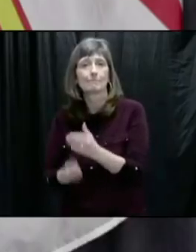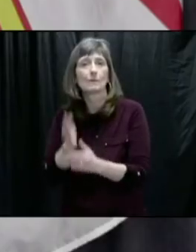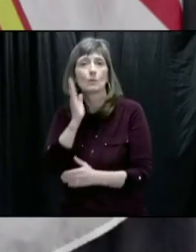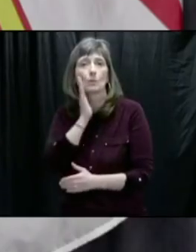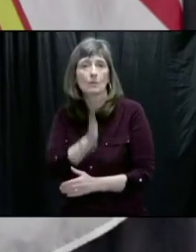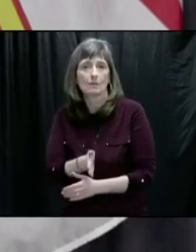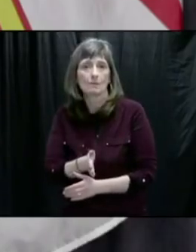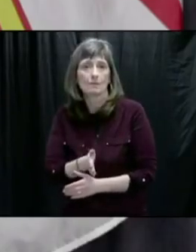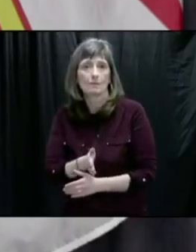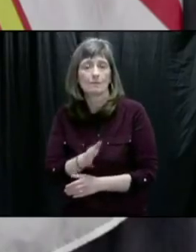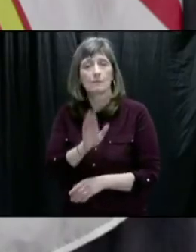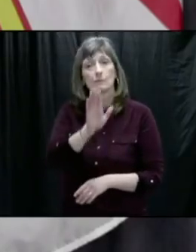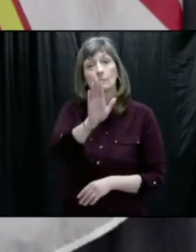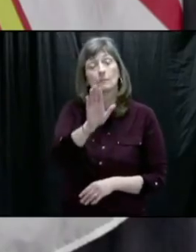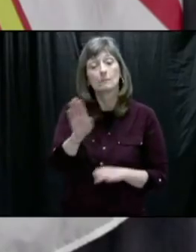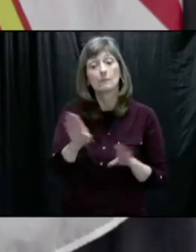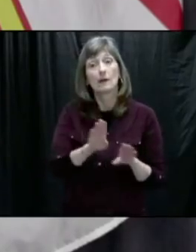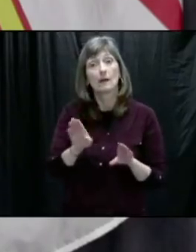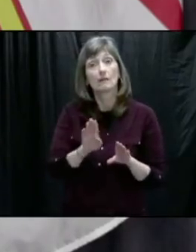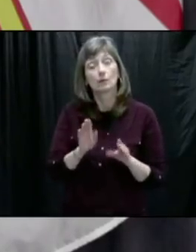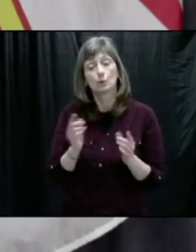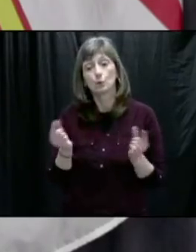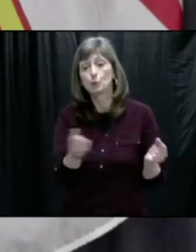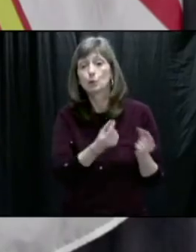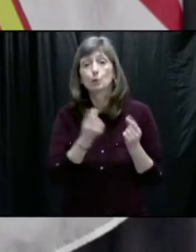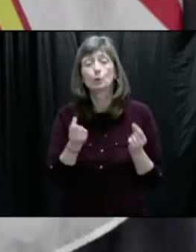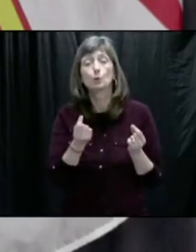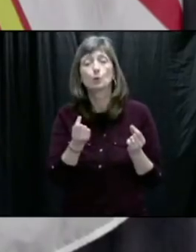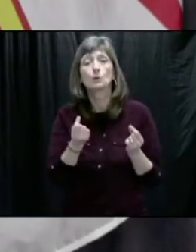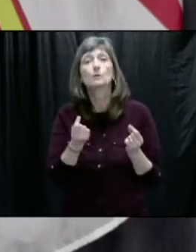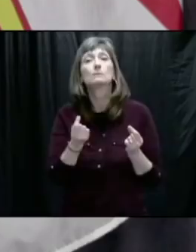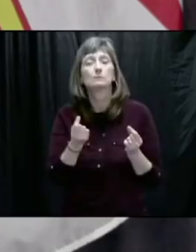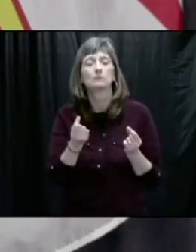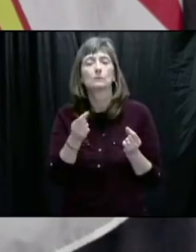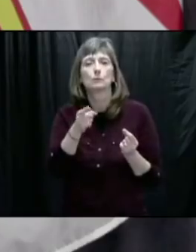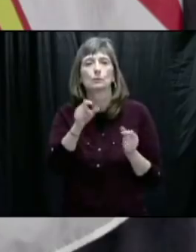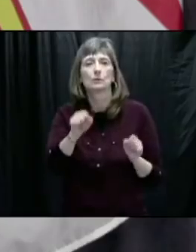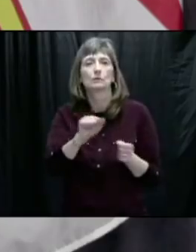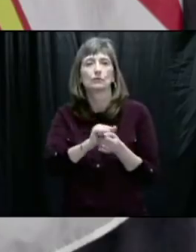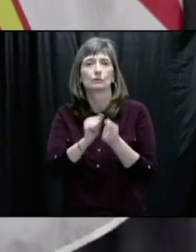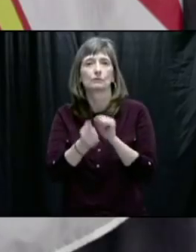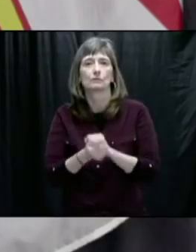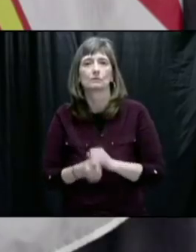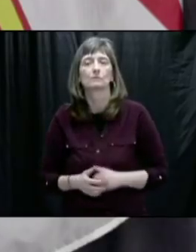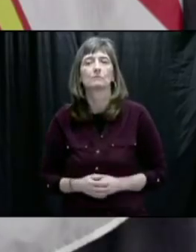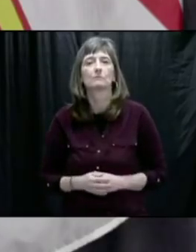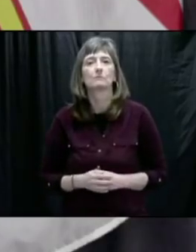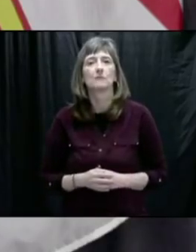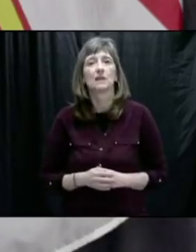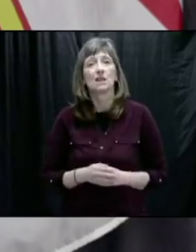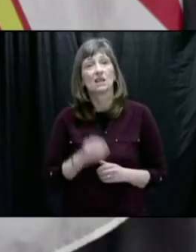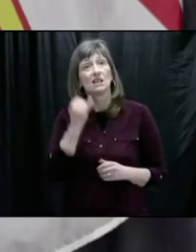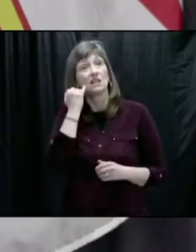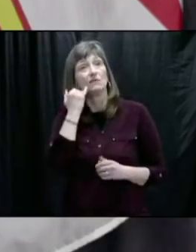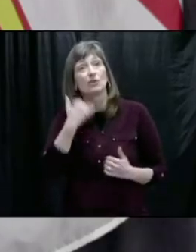IT'S ONLY YOUR ACTIONS AND WE WILL SAVE LIVES.